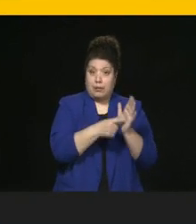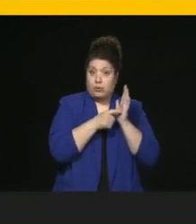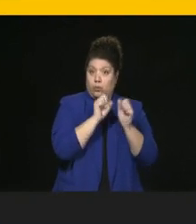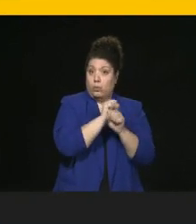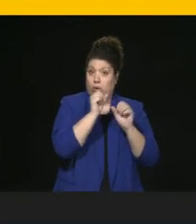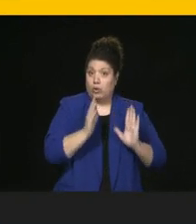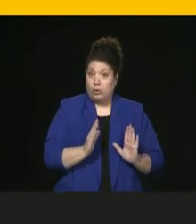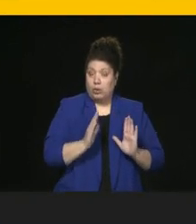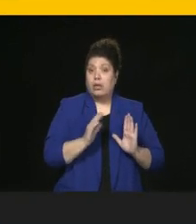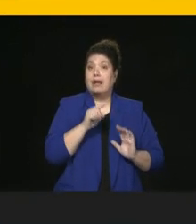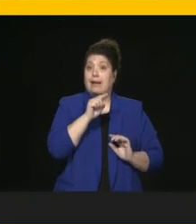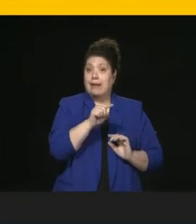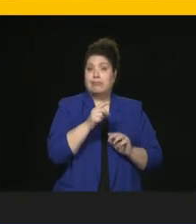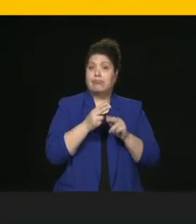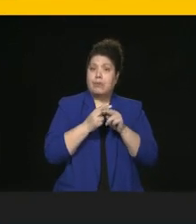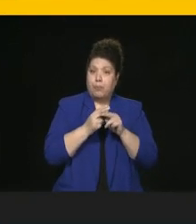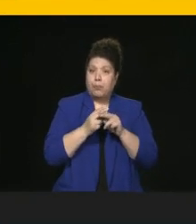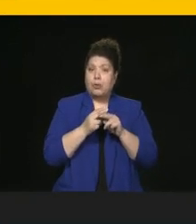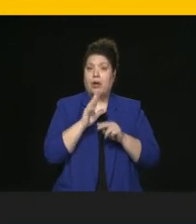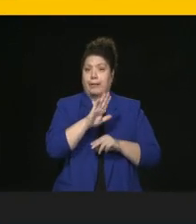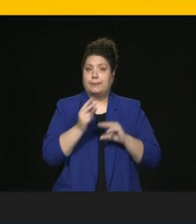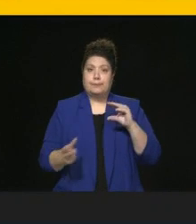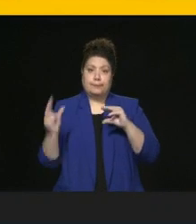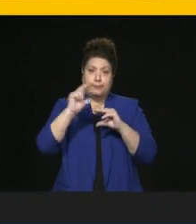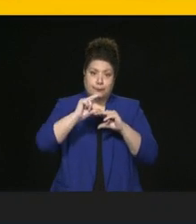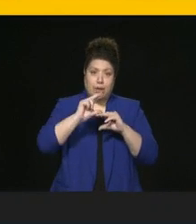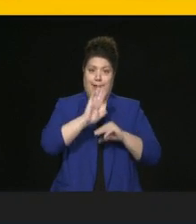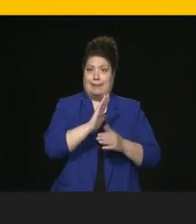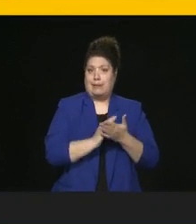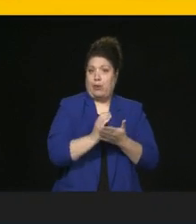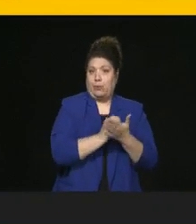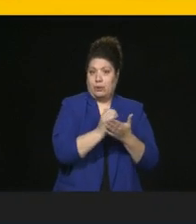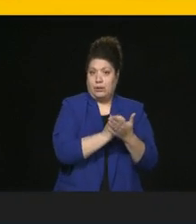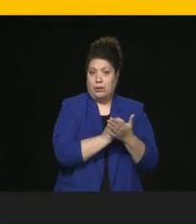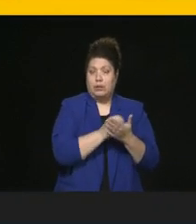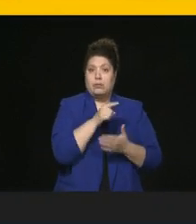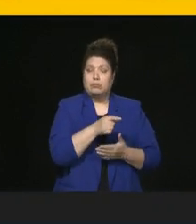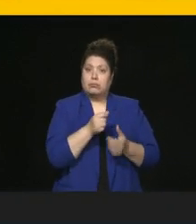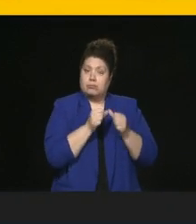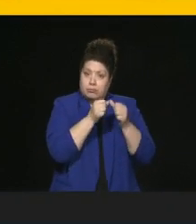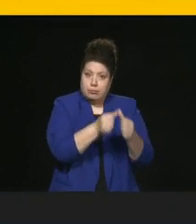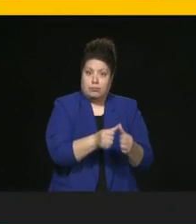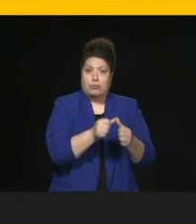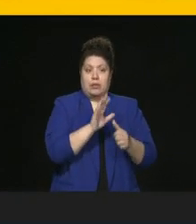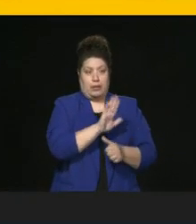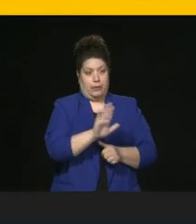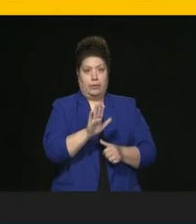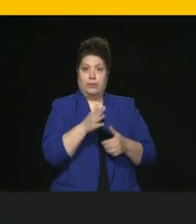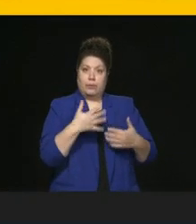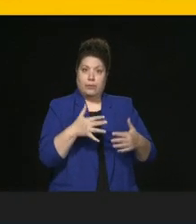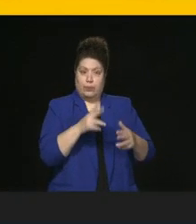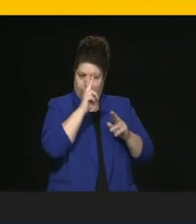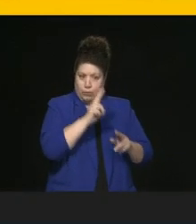HELPING THESE PEOPLE. THEY WILL RECEIVE A TEMPORARY SALARY TOP-UP SO THAT THEY CAN